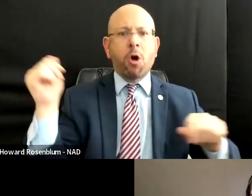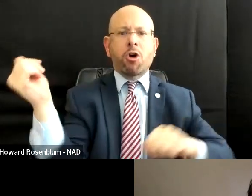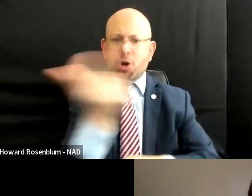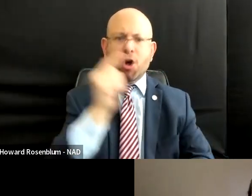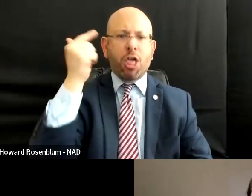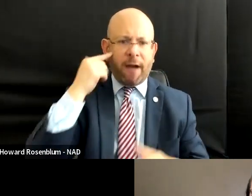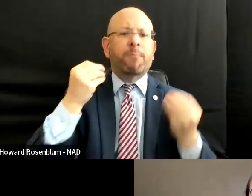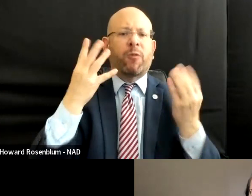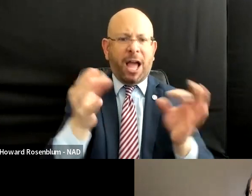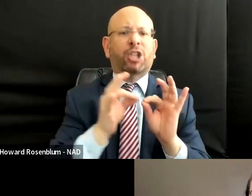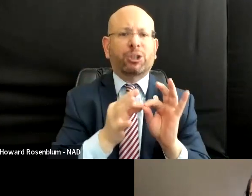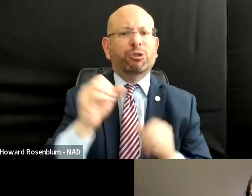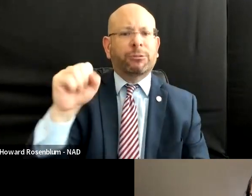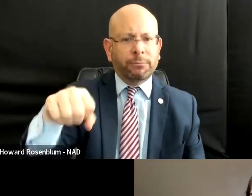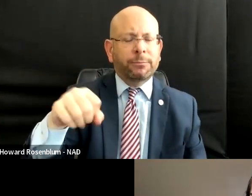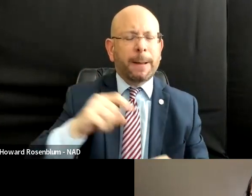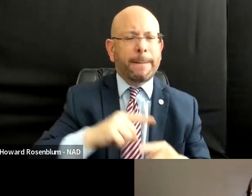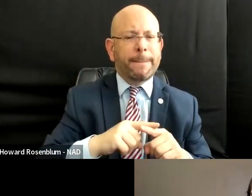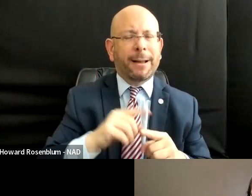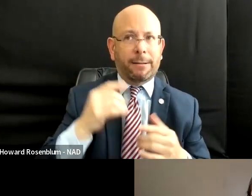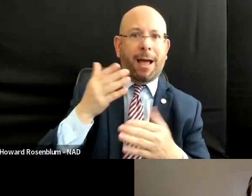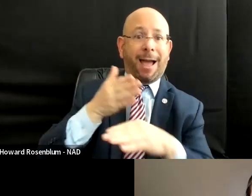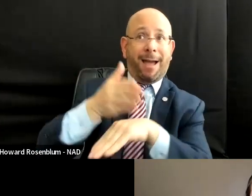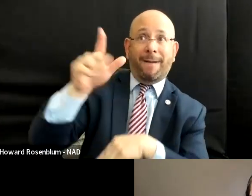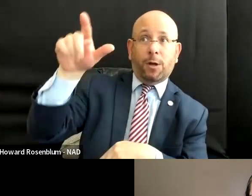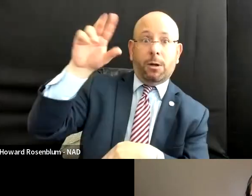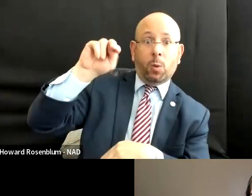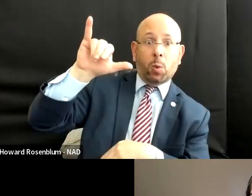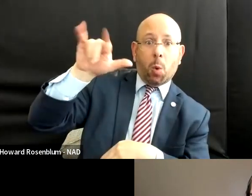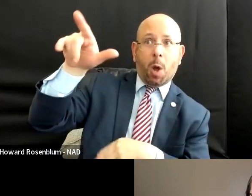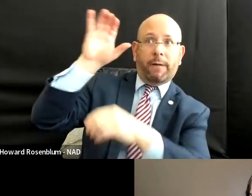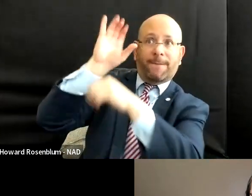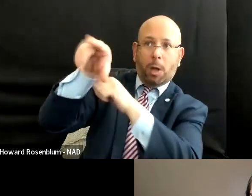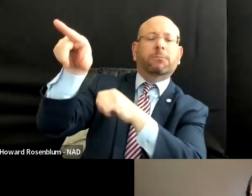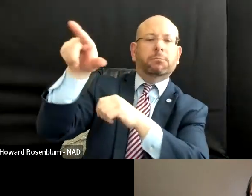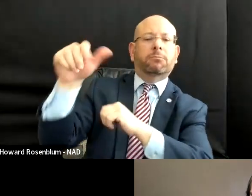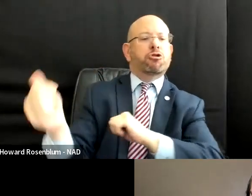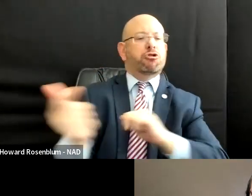required to provide interpreters and language access but